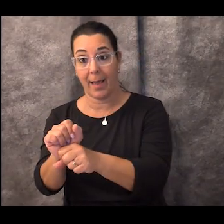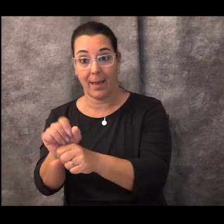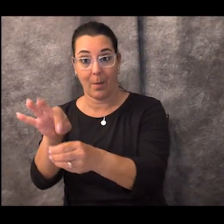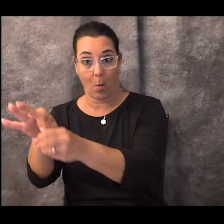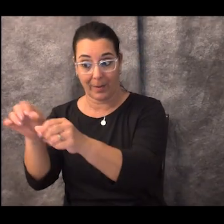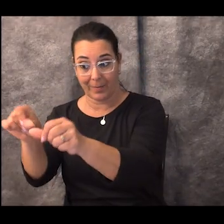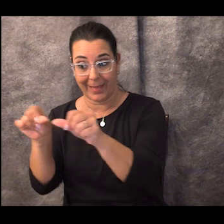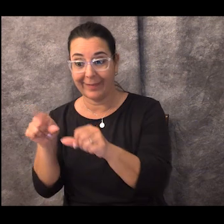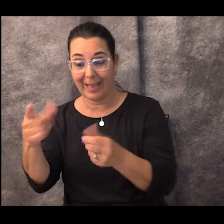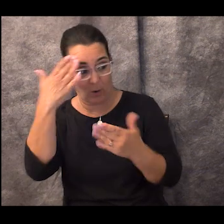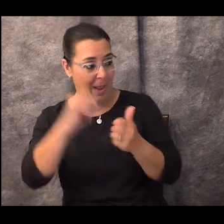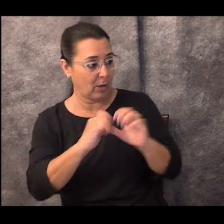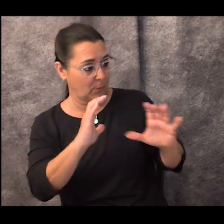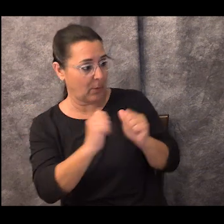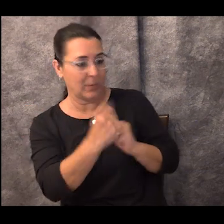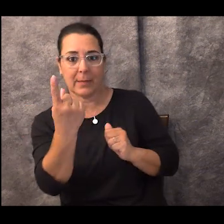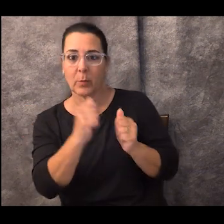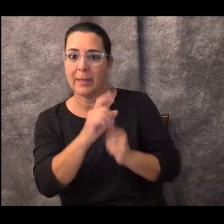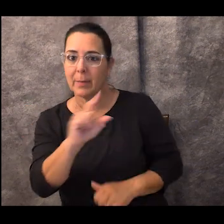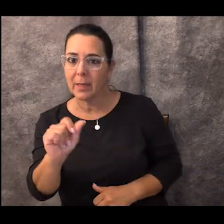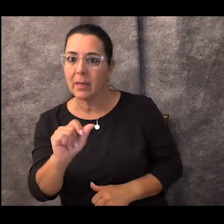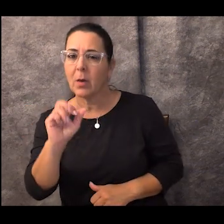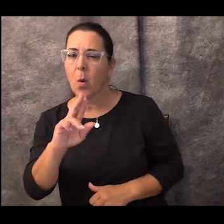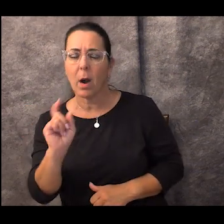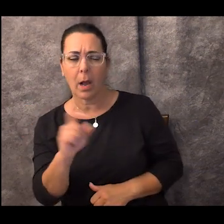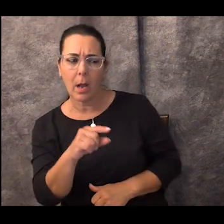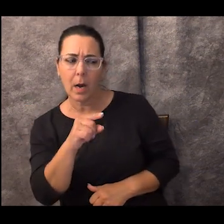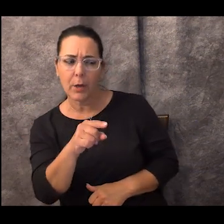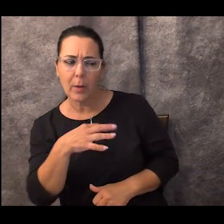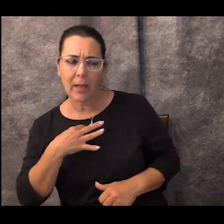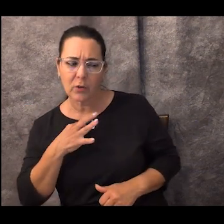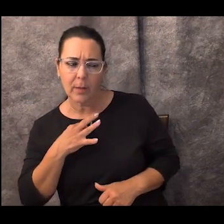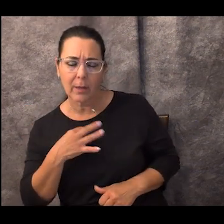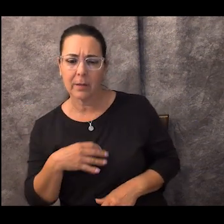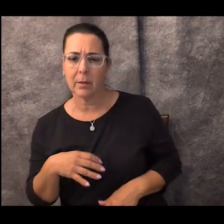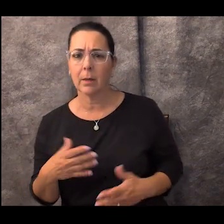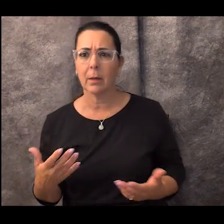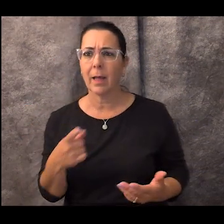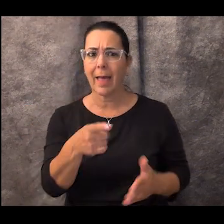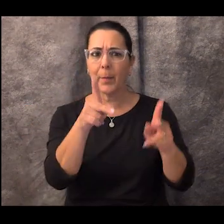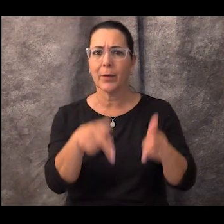or they question whether or not they should be eligible. And it's like they're registered and they're in that poll book, so